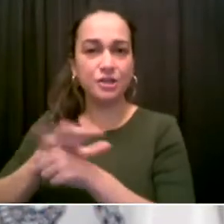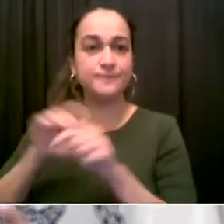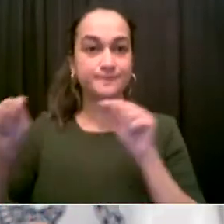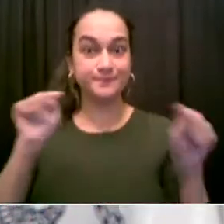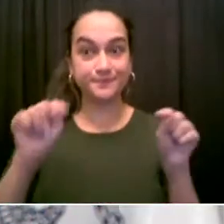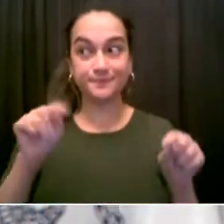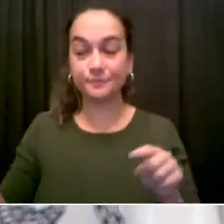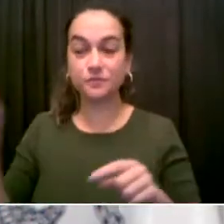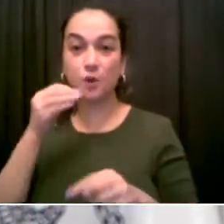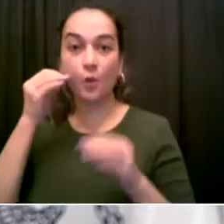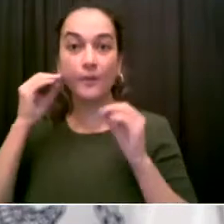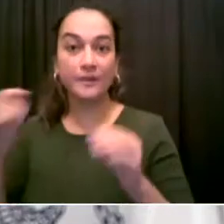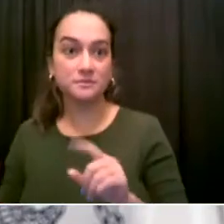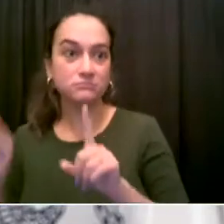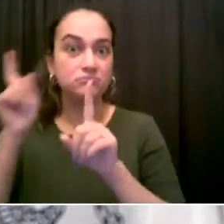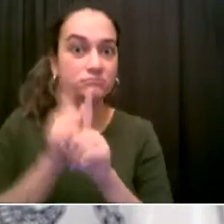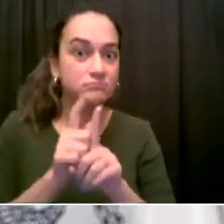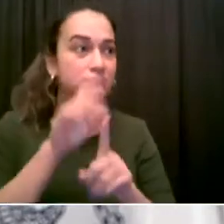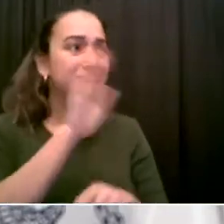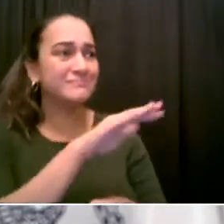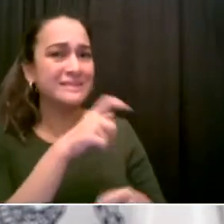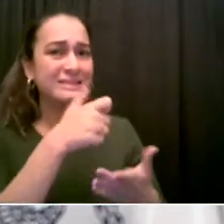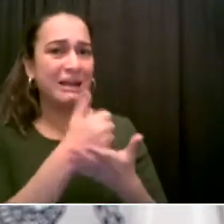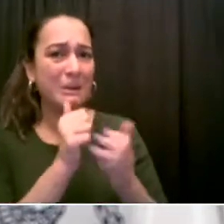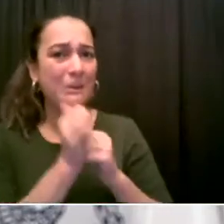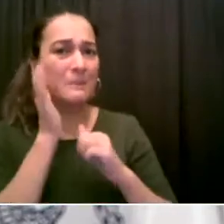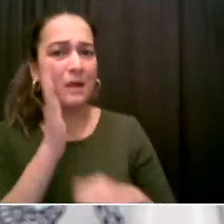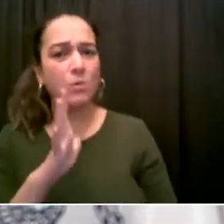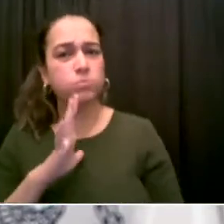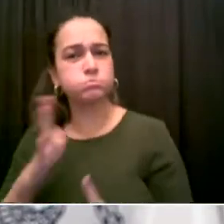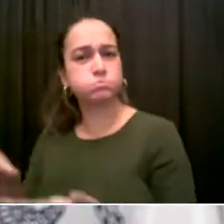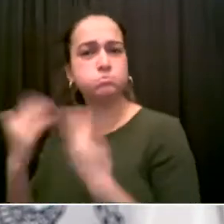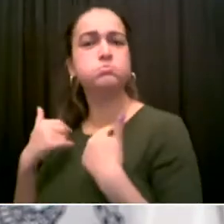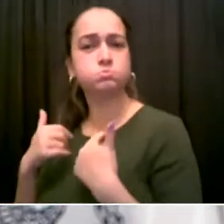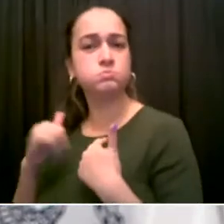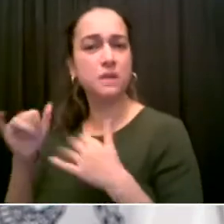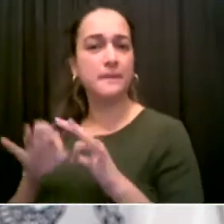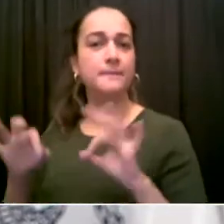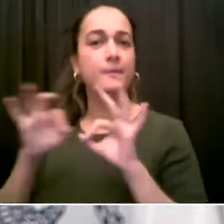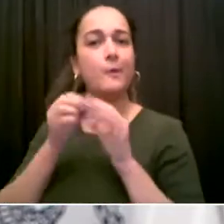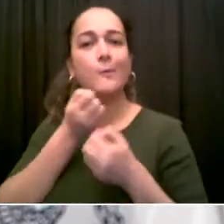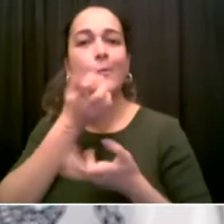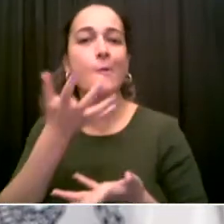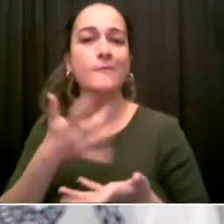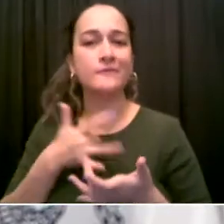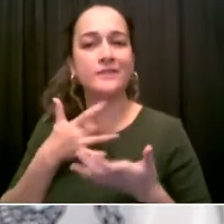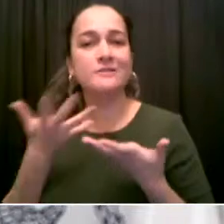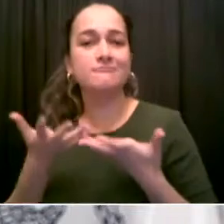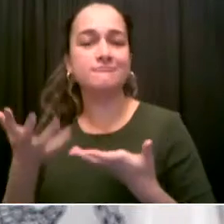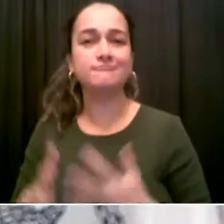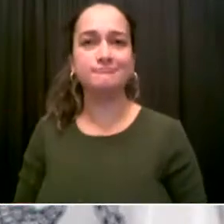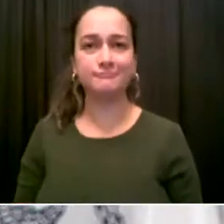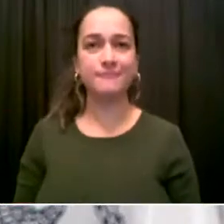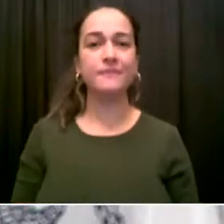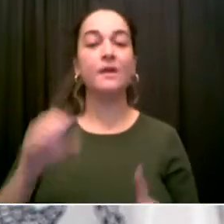NEEDED ON THIS ONCSTANT BASI. S REMEMBER,